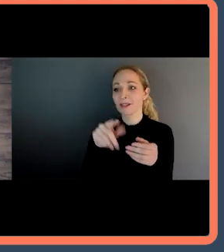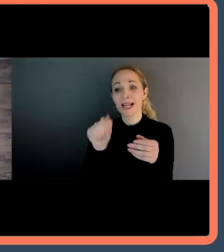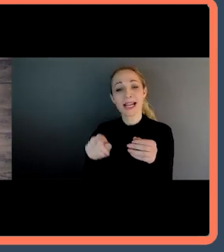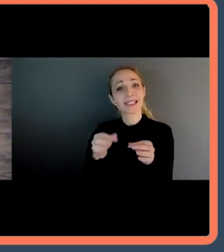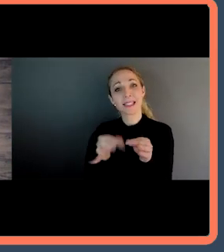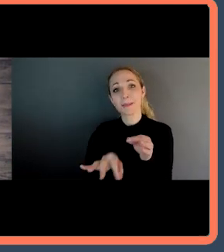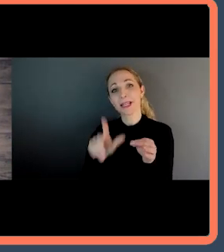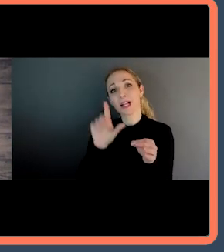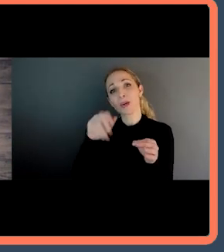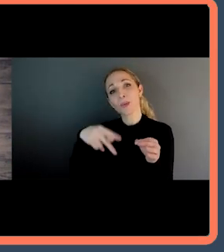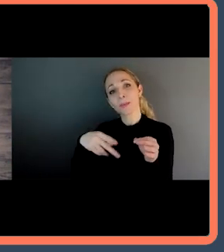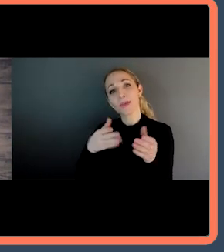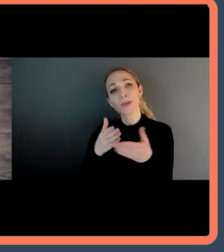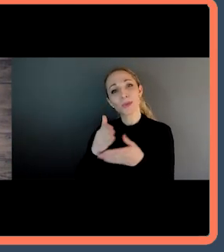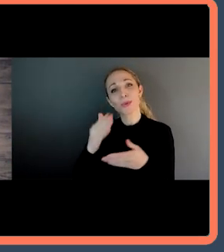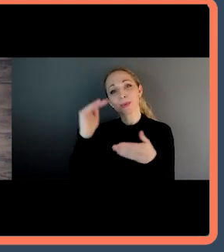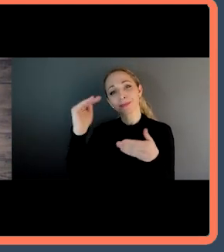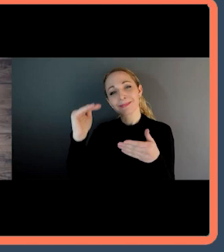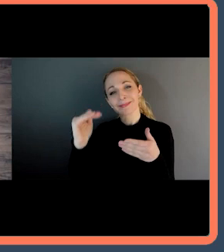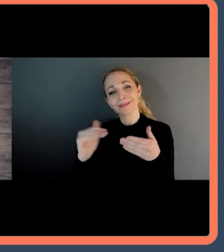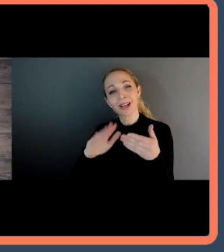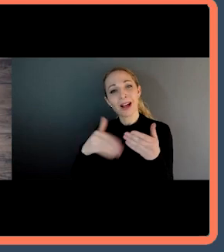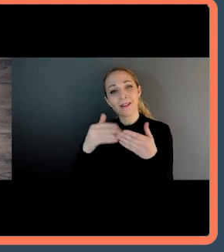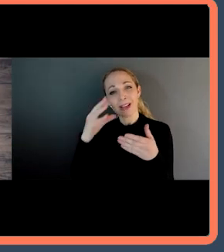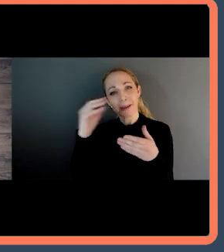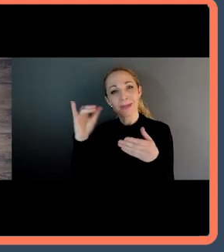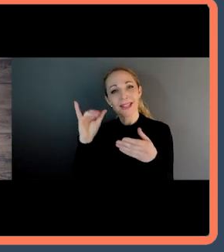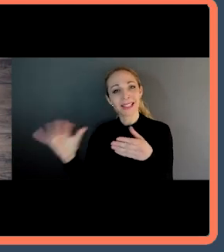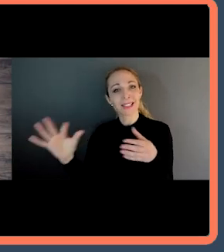THE COMPANIES THAT ARE ASSOCIATED.